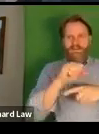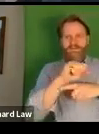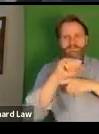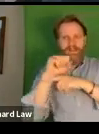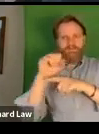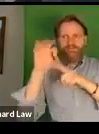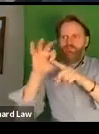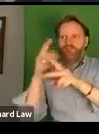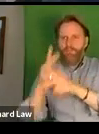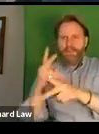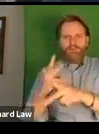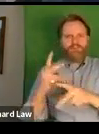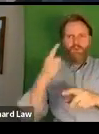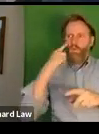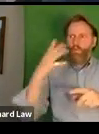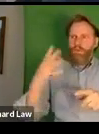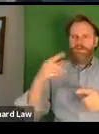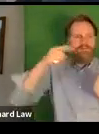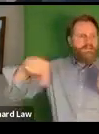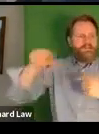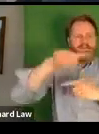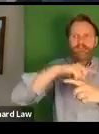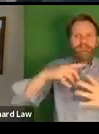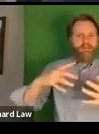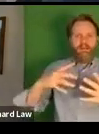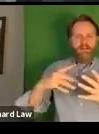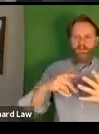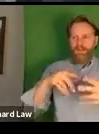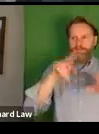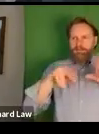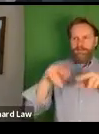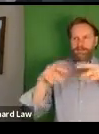sure that Steve might want to add to that.